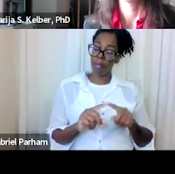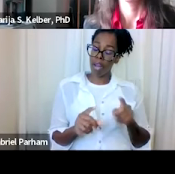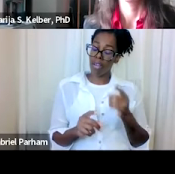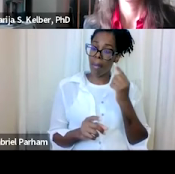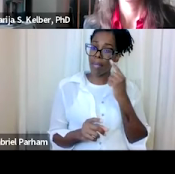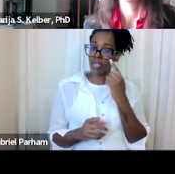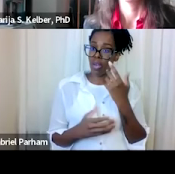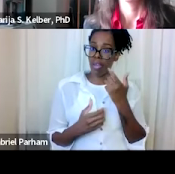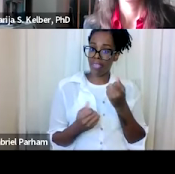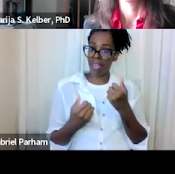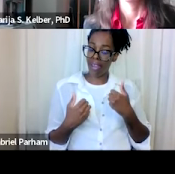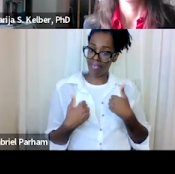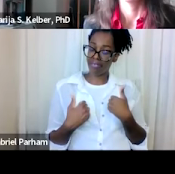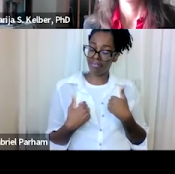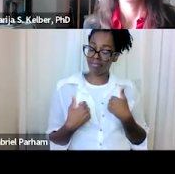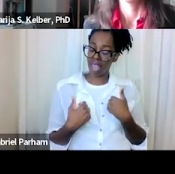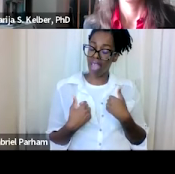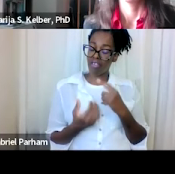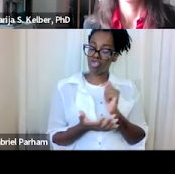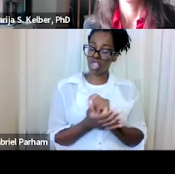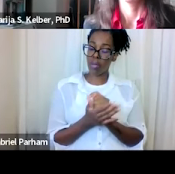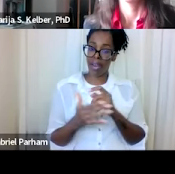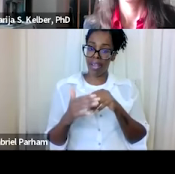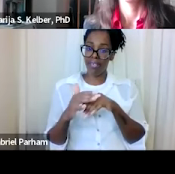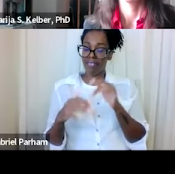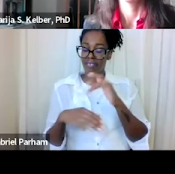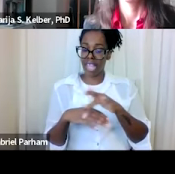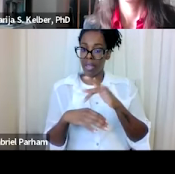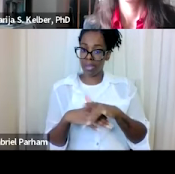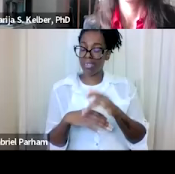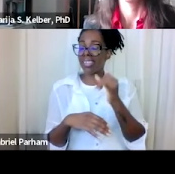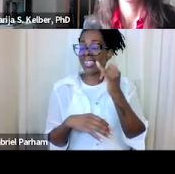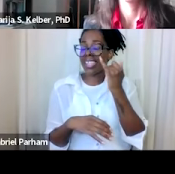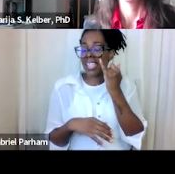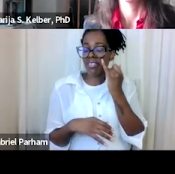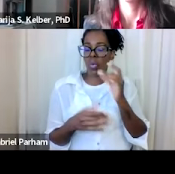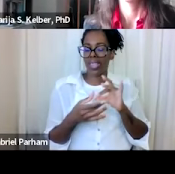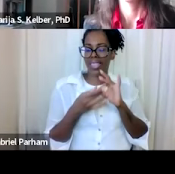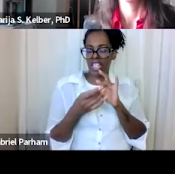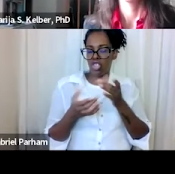and there is disability compensation available if these conditions are service related. These conditions, however,